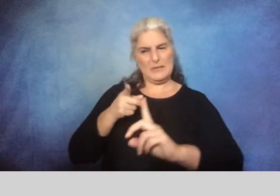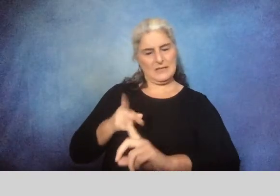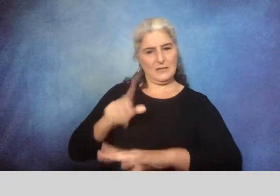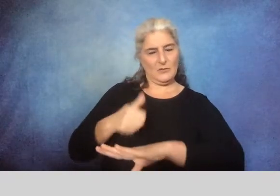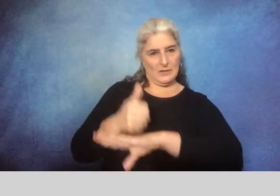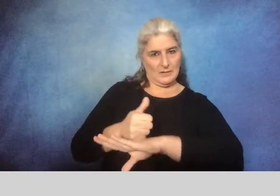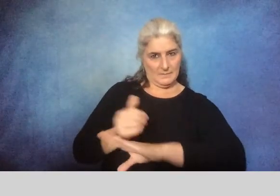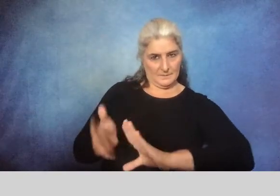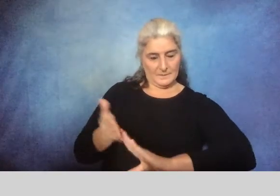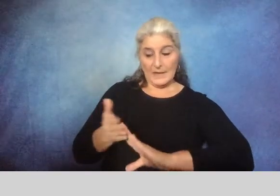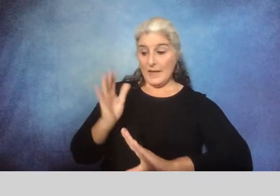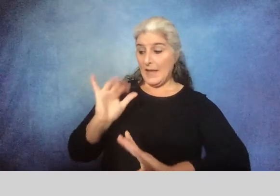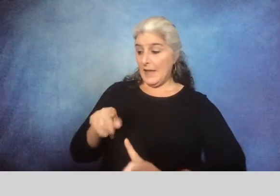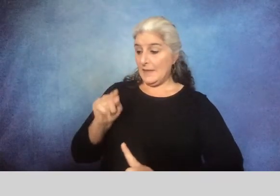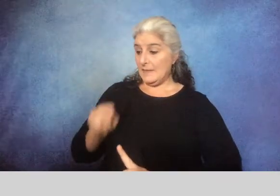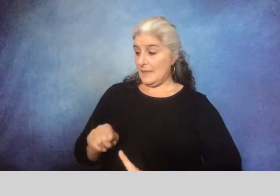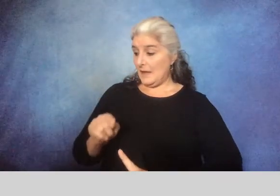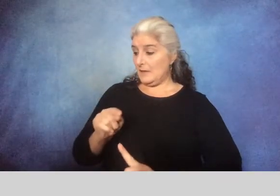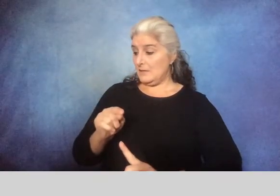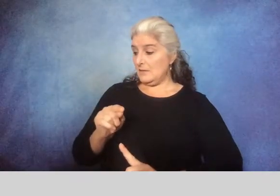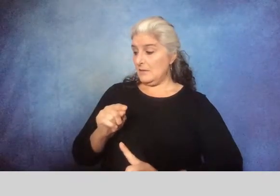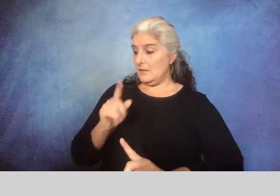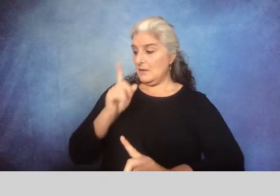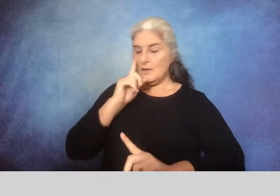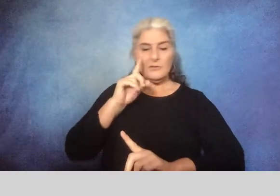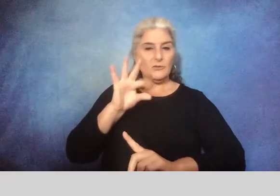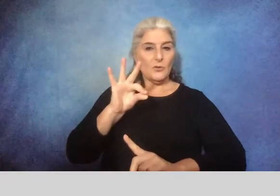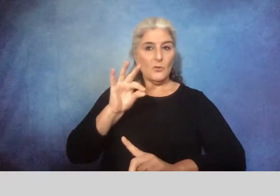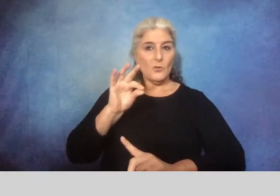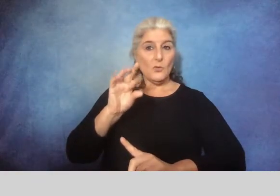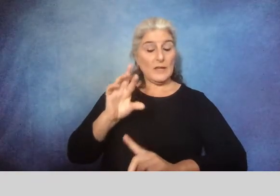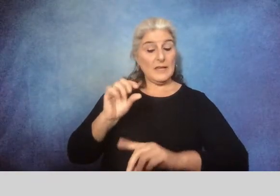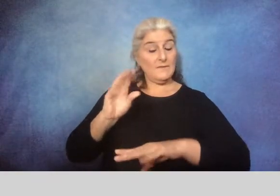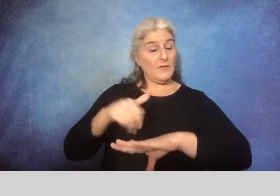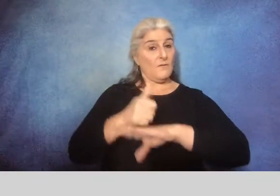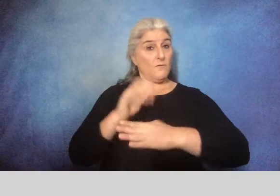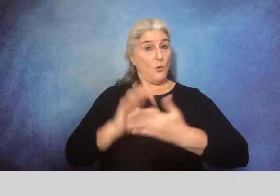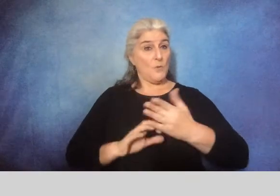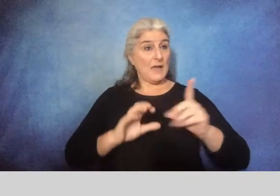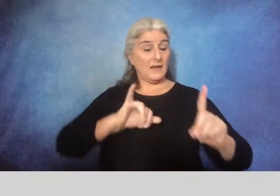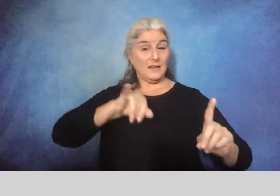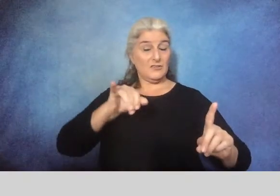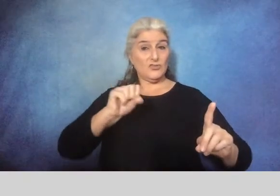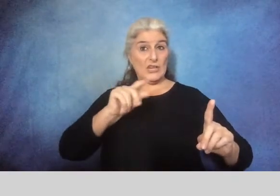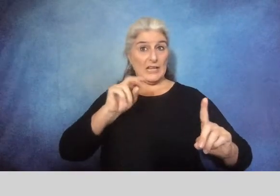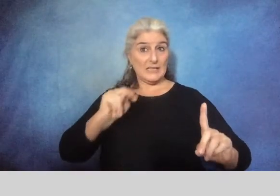Then if the, the format is JSON, that is like this print output implementation will